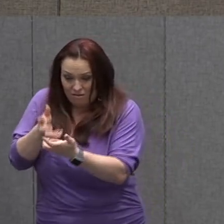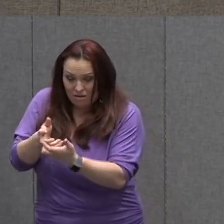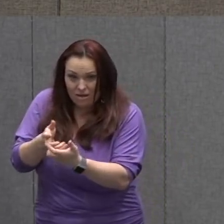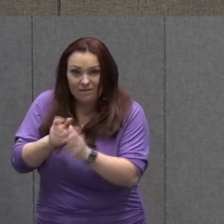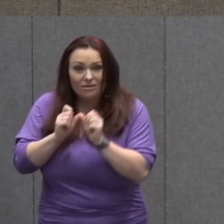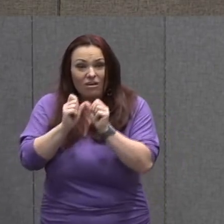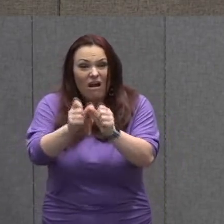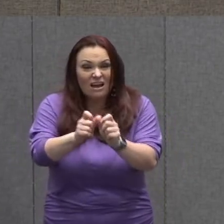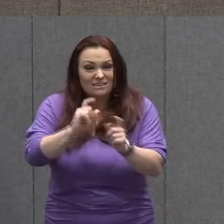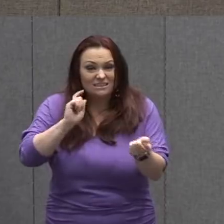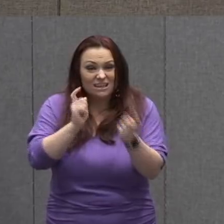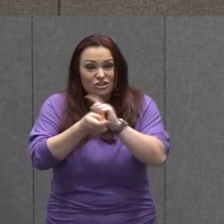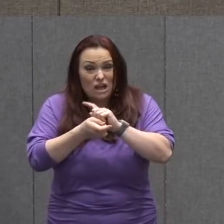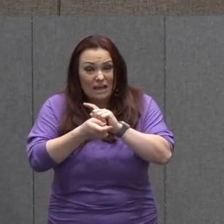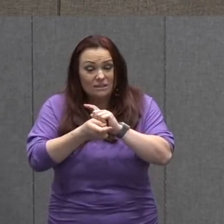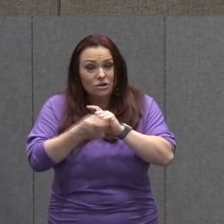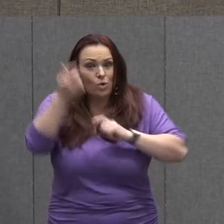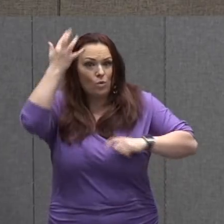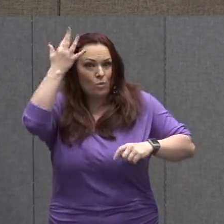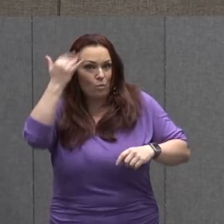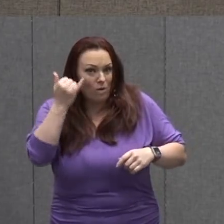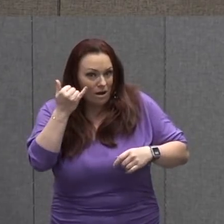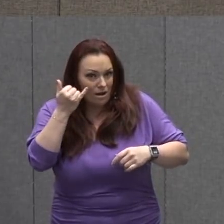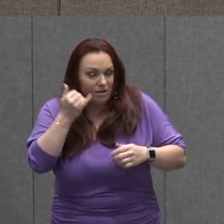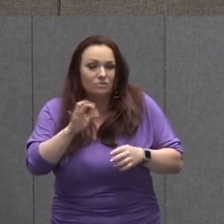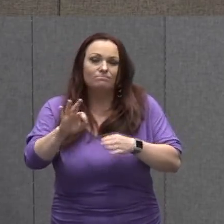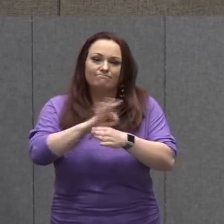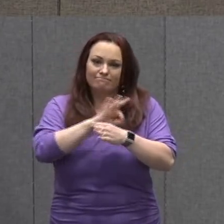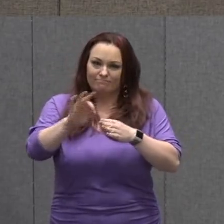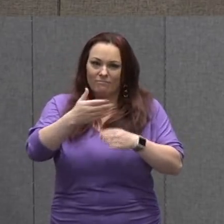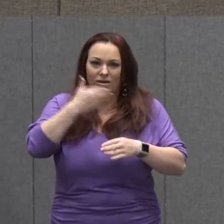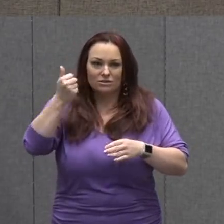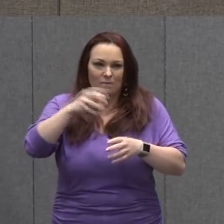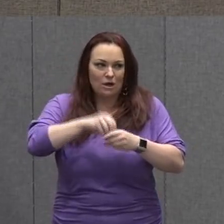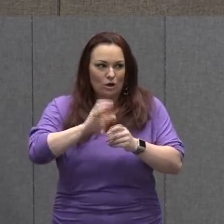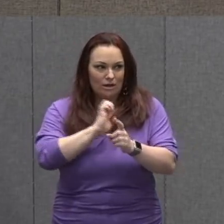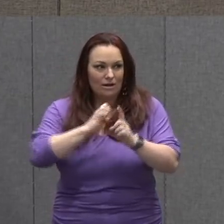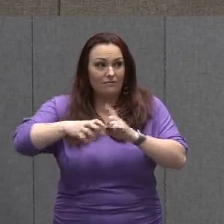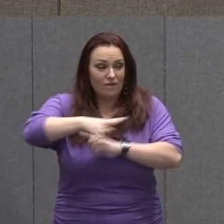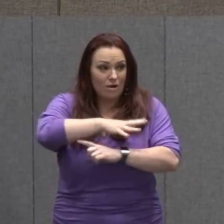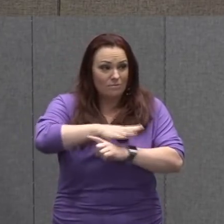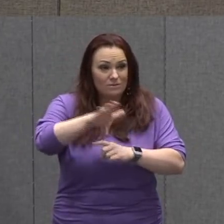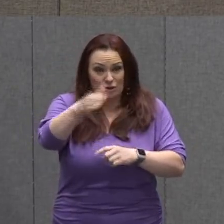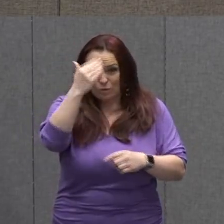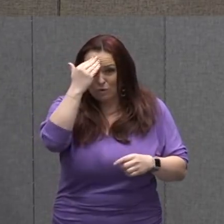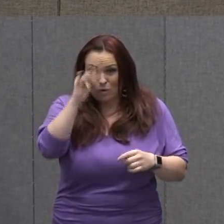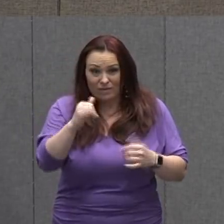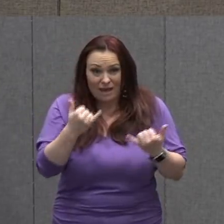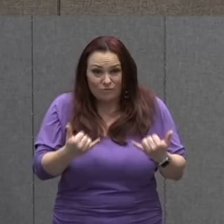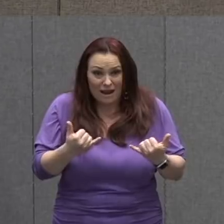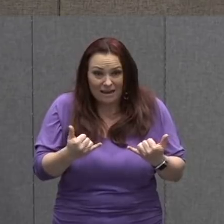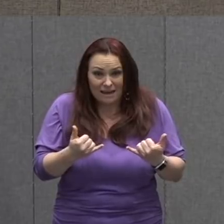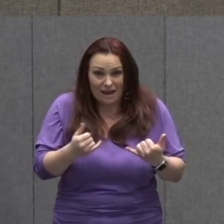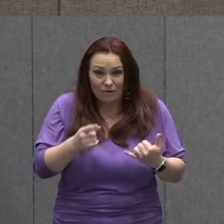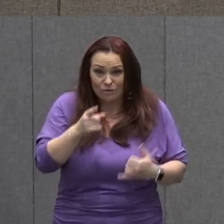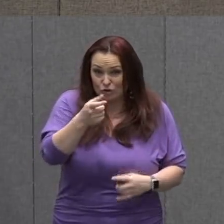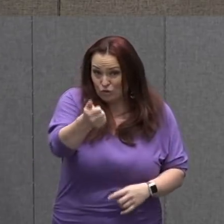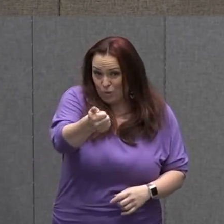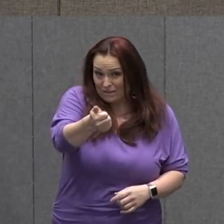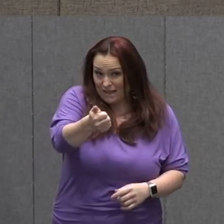so that we can function better in our environment. Do you know that right now you are adapting?